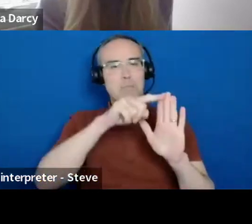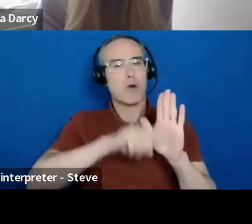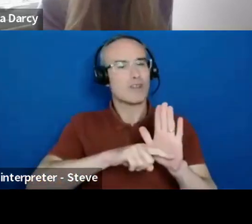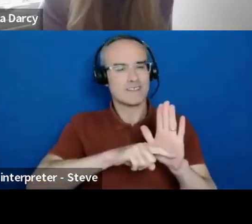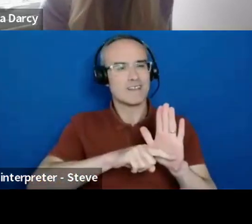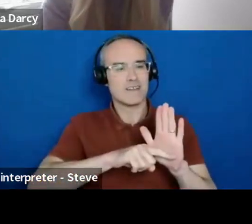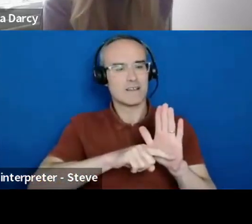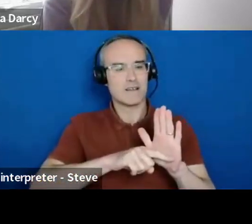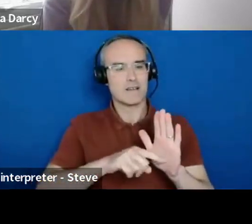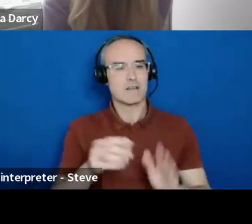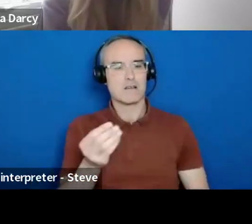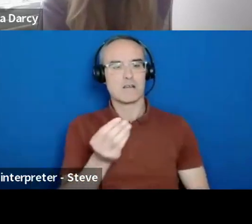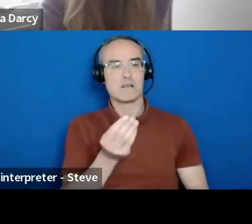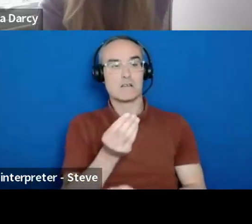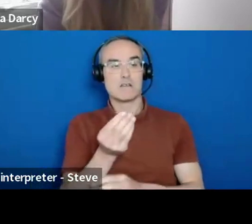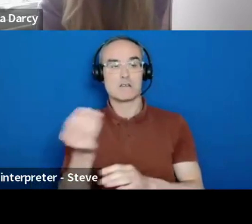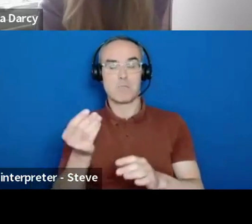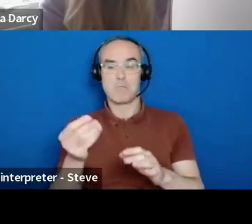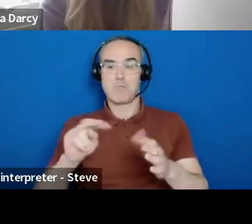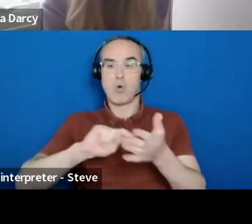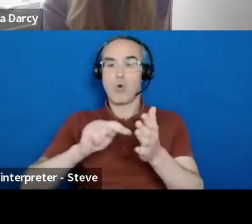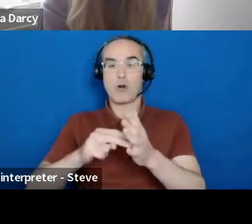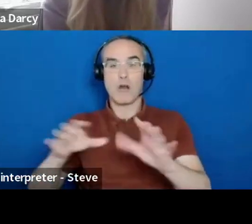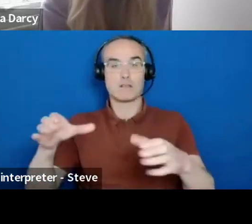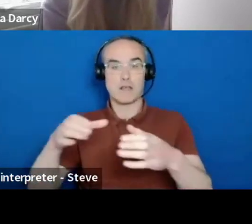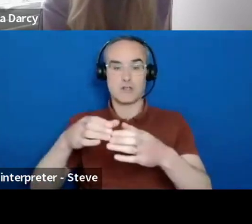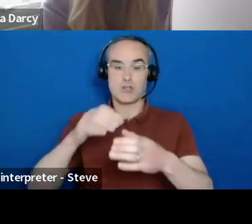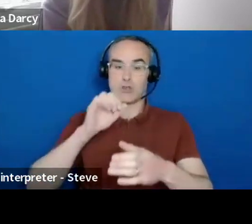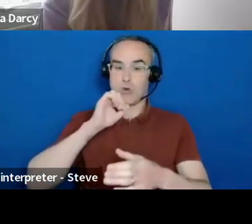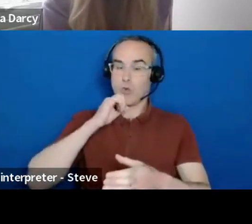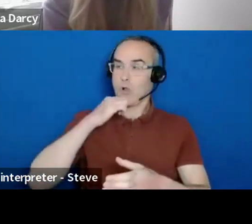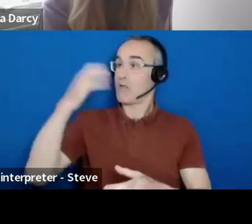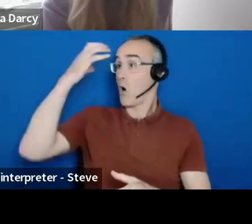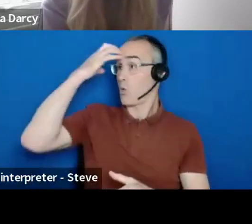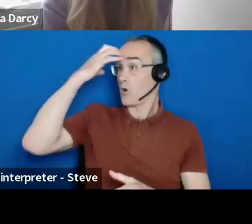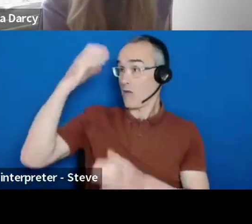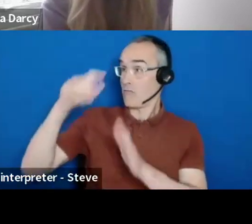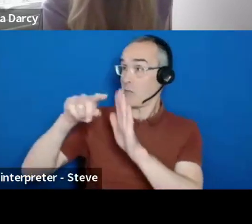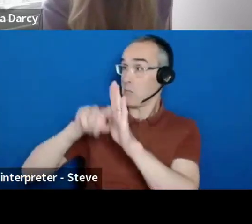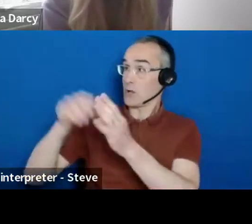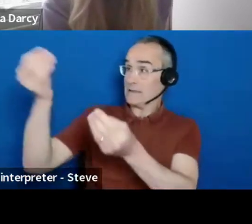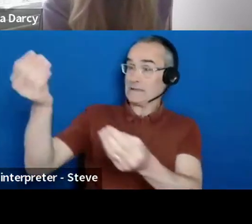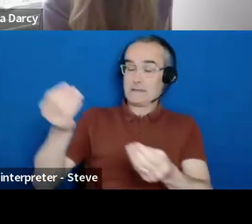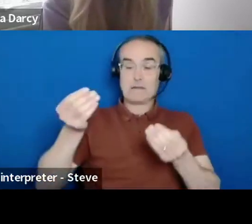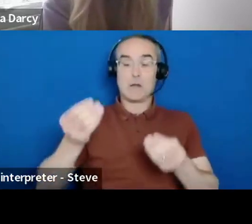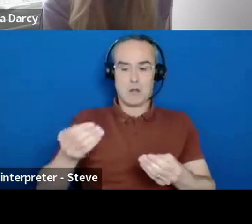be enacting the policy that government has decided to put up through legislation.